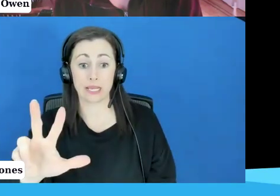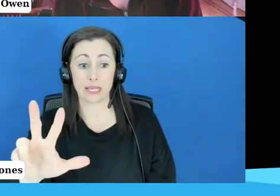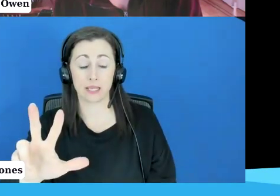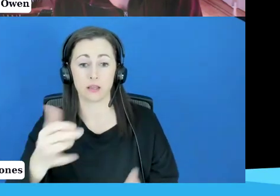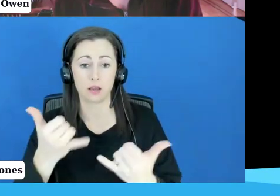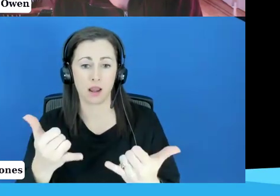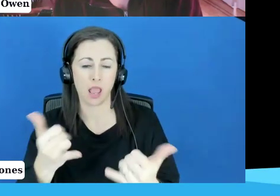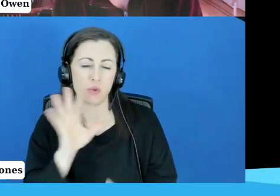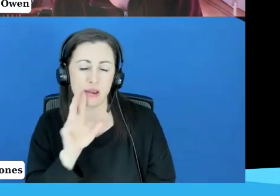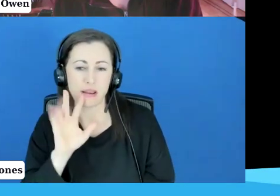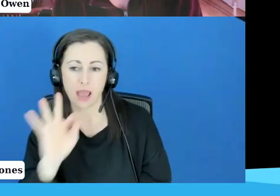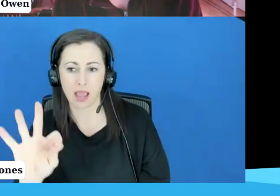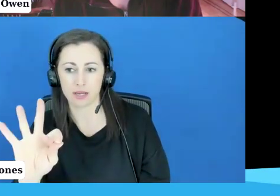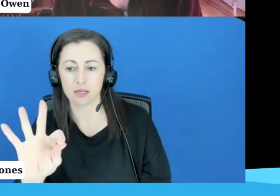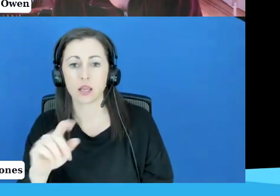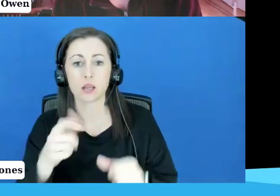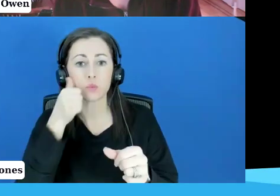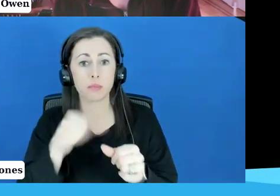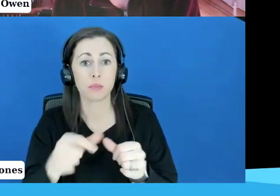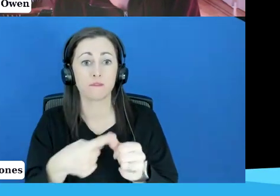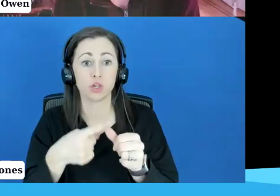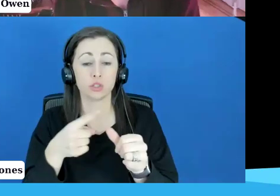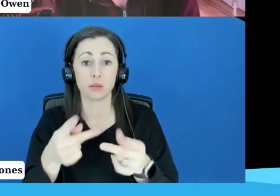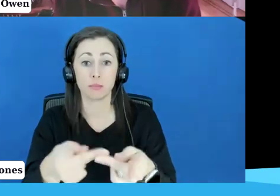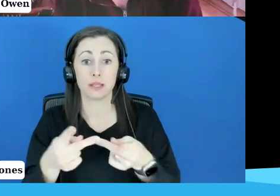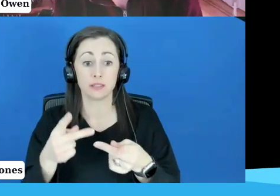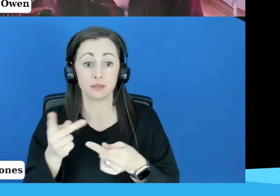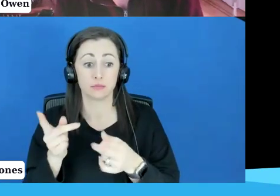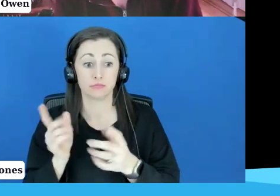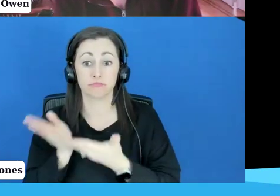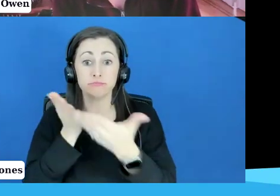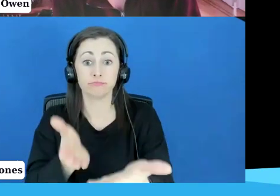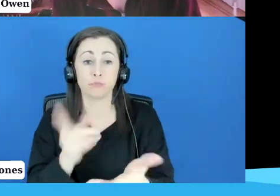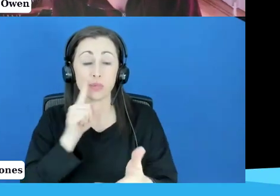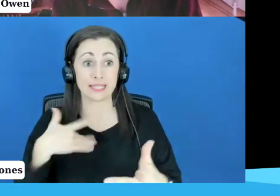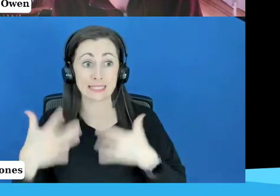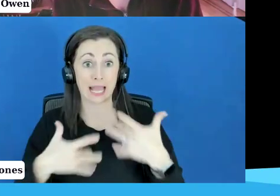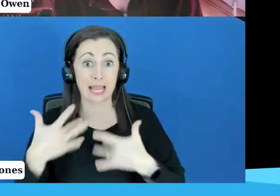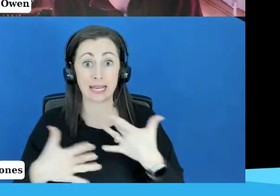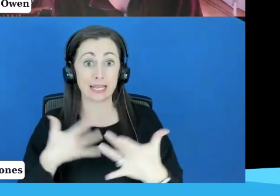I remember the first venue that I went in to take her to her dance class, I was so excited about becoming a dance mom,